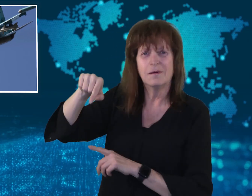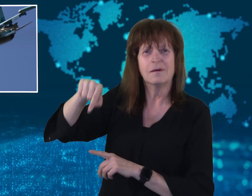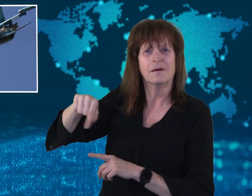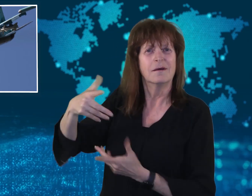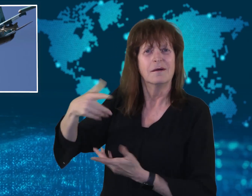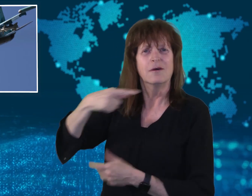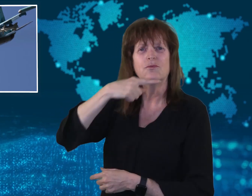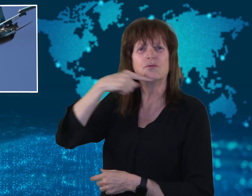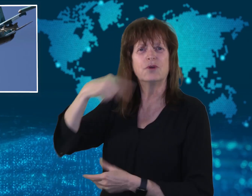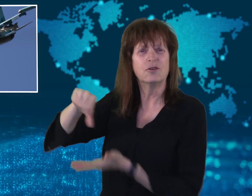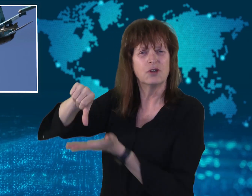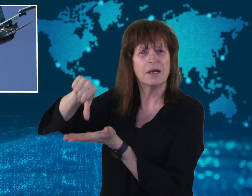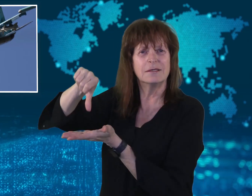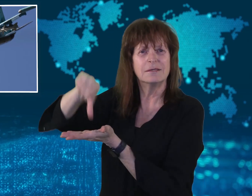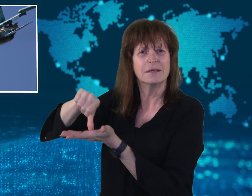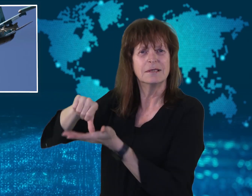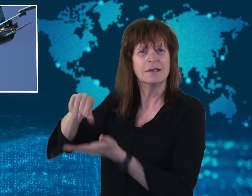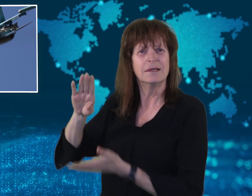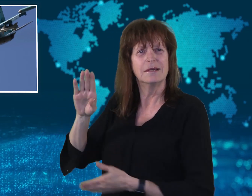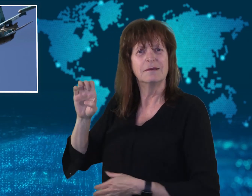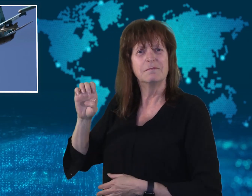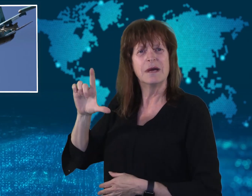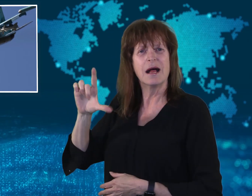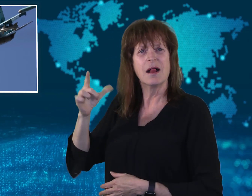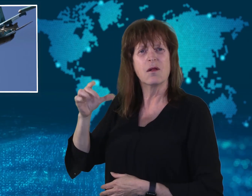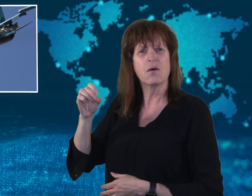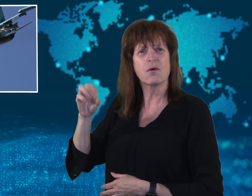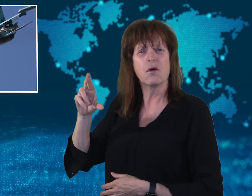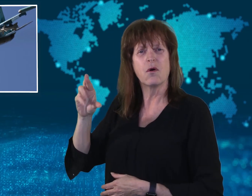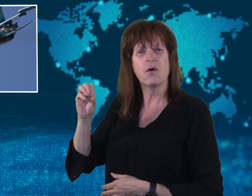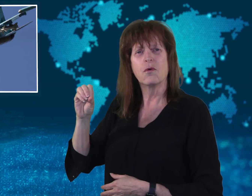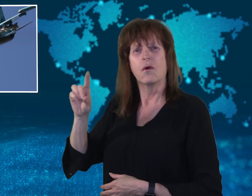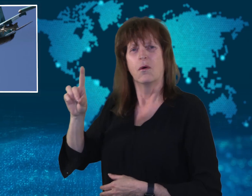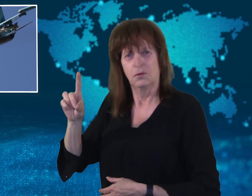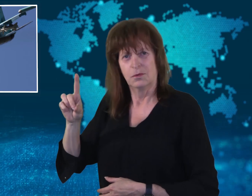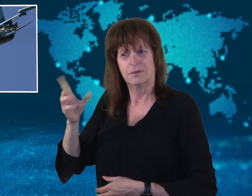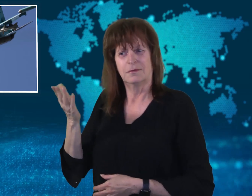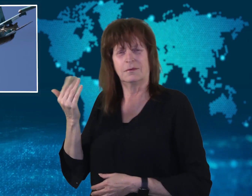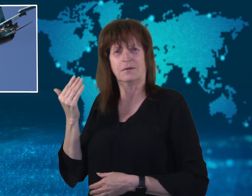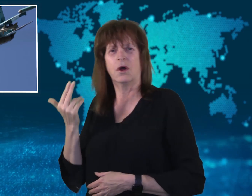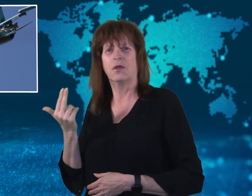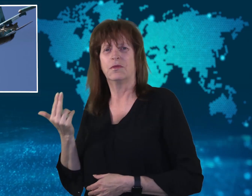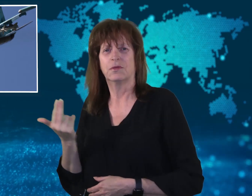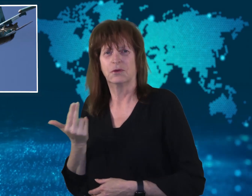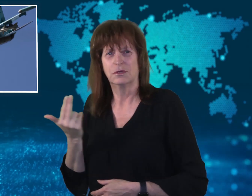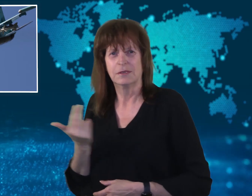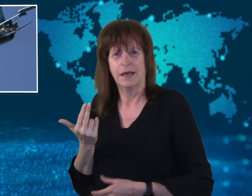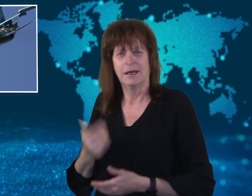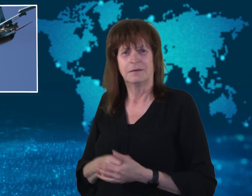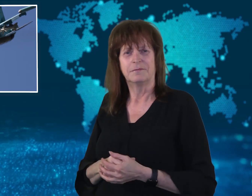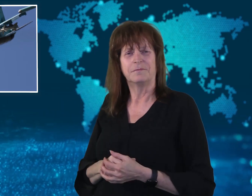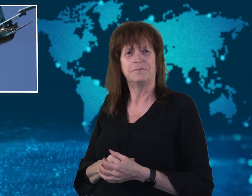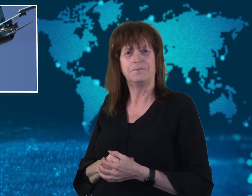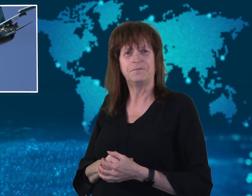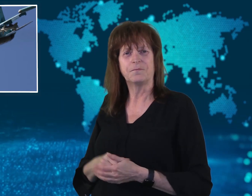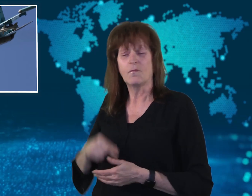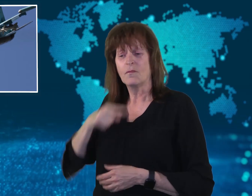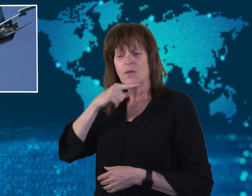discharged a bomb when flying over the Russian city of Belgorod last Thursday.